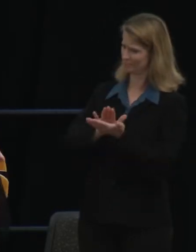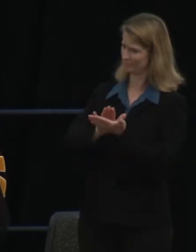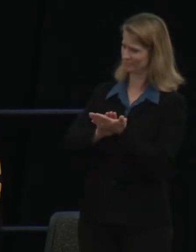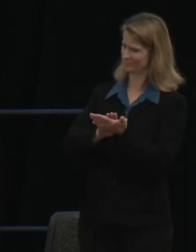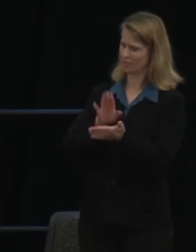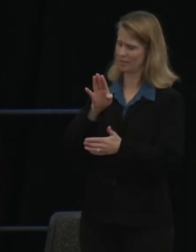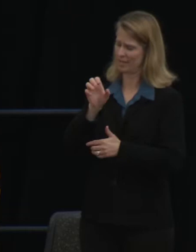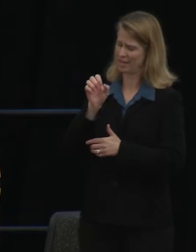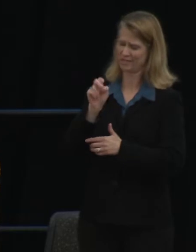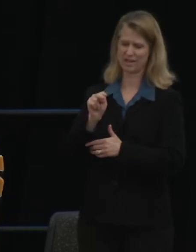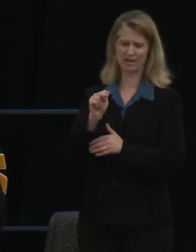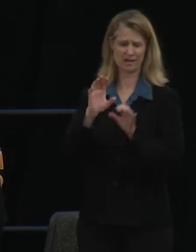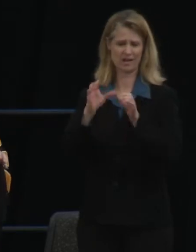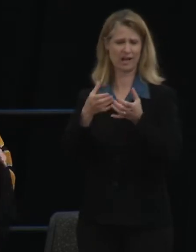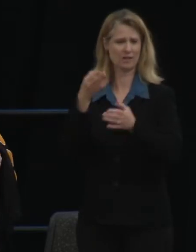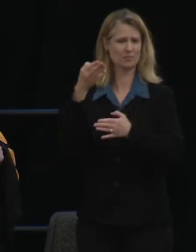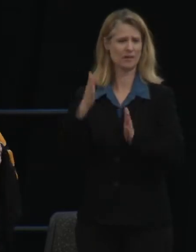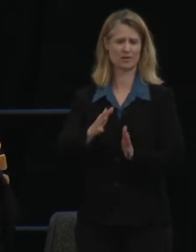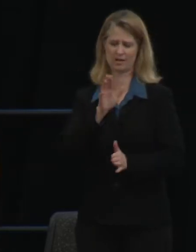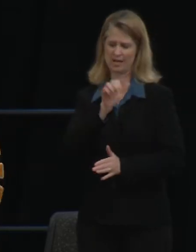class speaker, Annelise Jacobson.